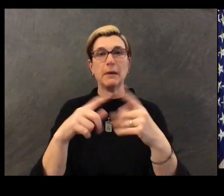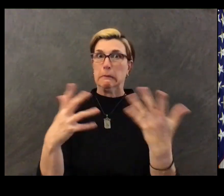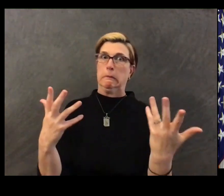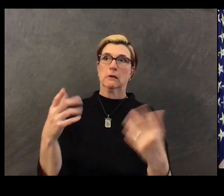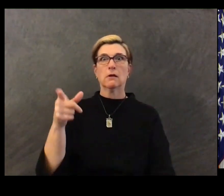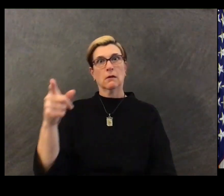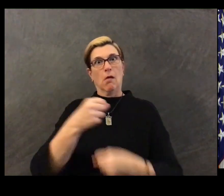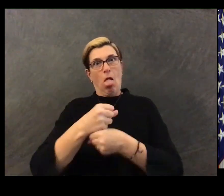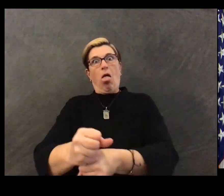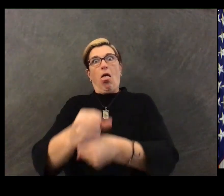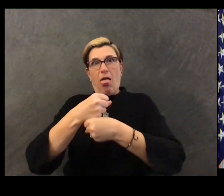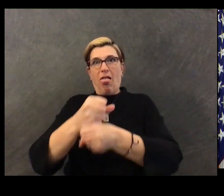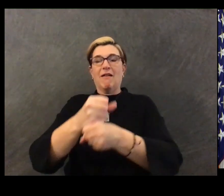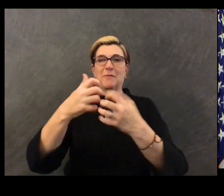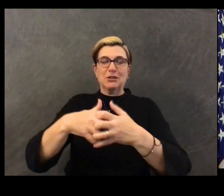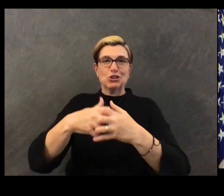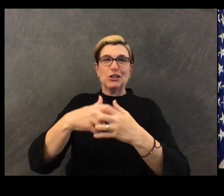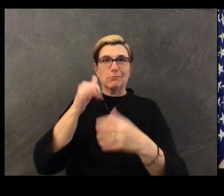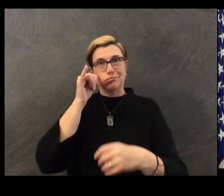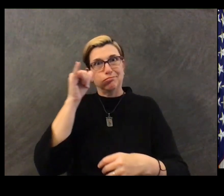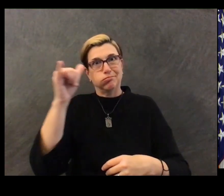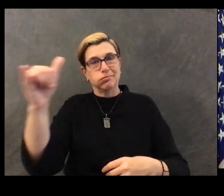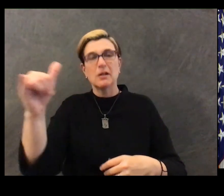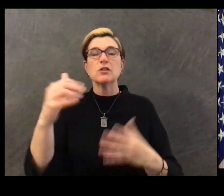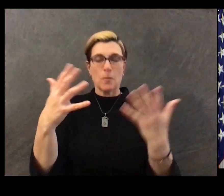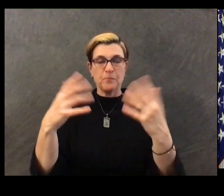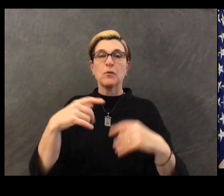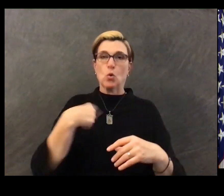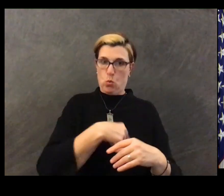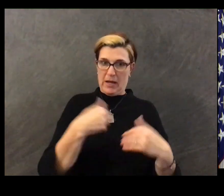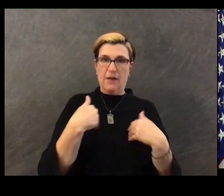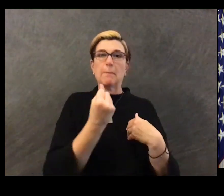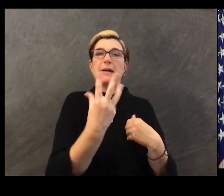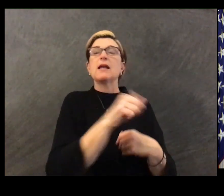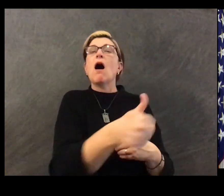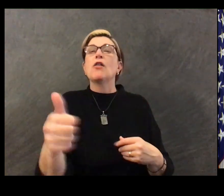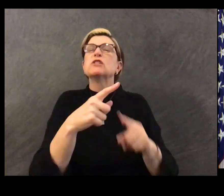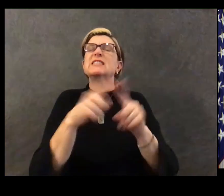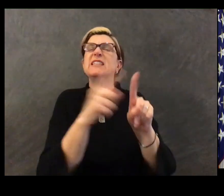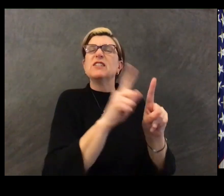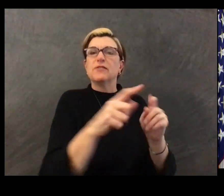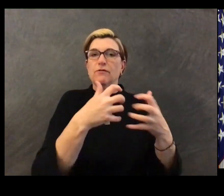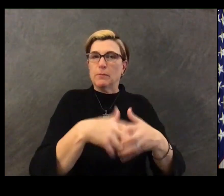testing we have many other machines that do it very quickly and by the millions